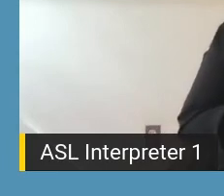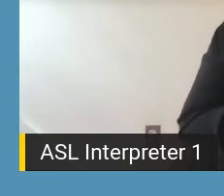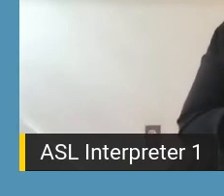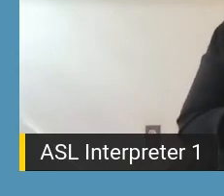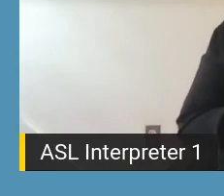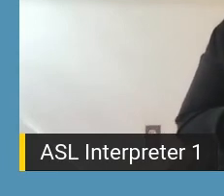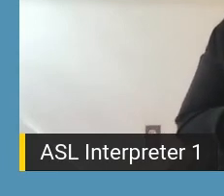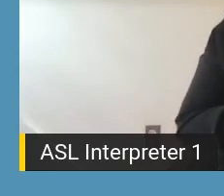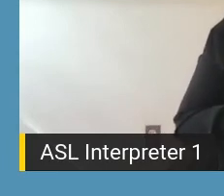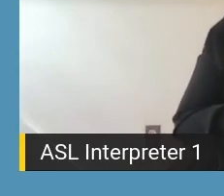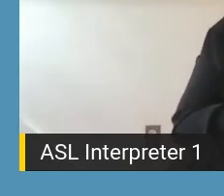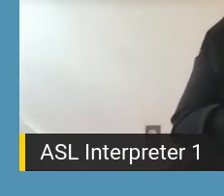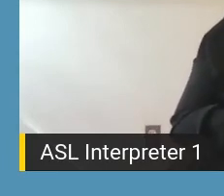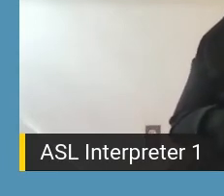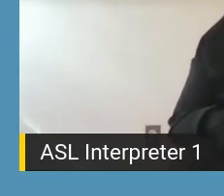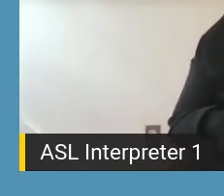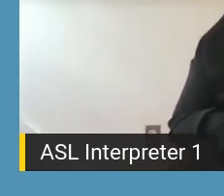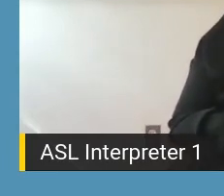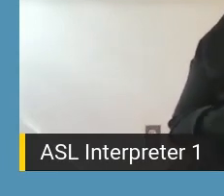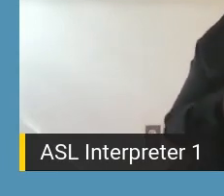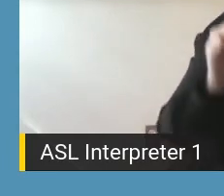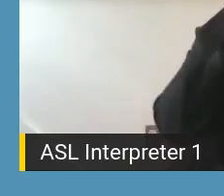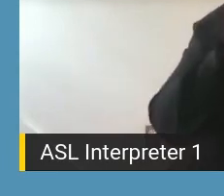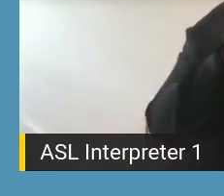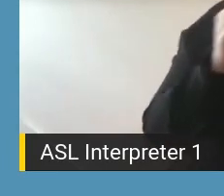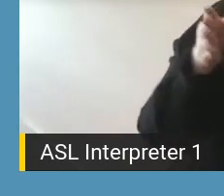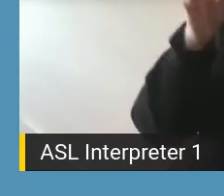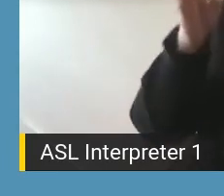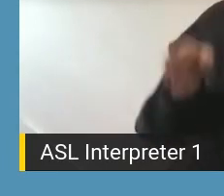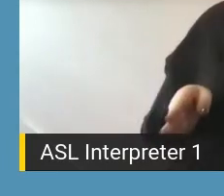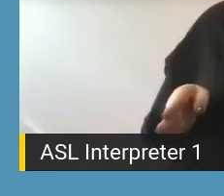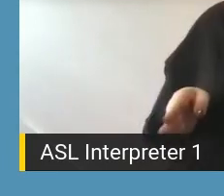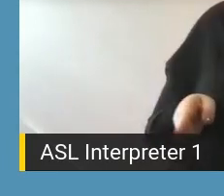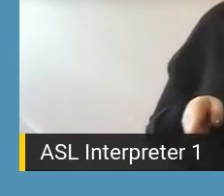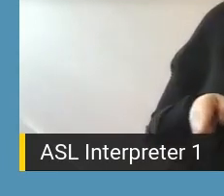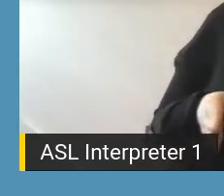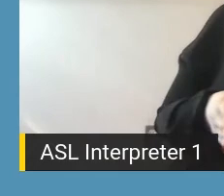an interview subject or whether it is okay to keep doing this back-and-forth I suspect